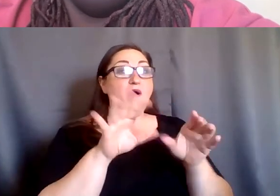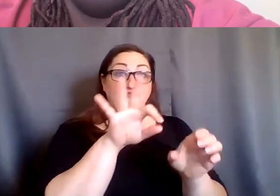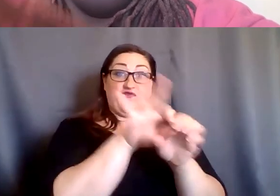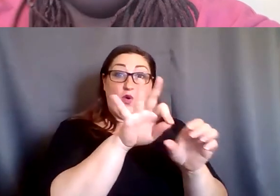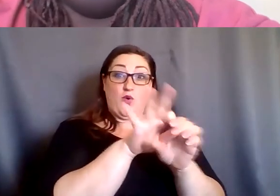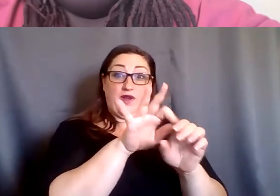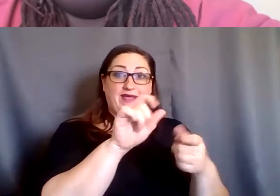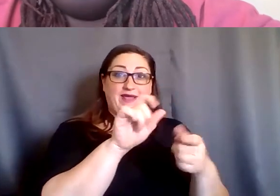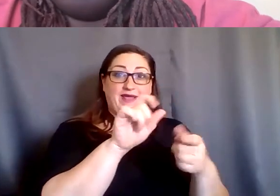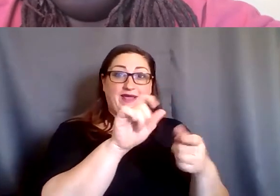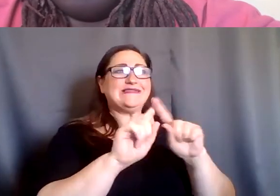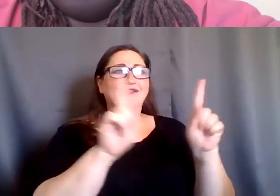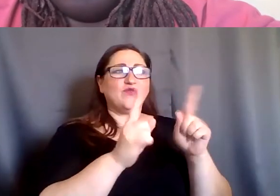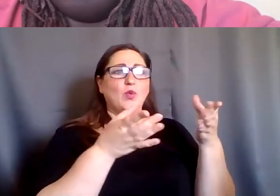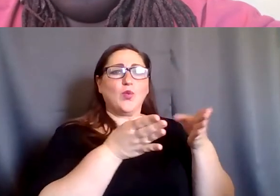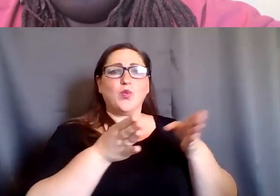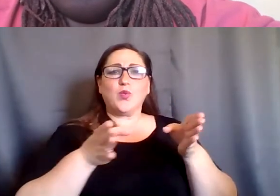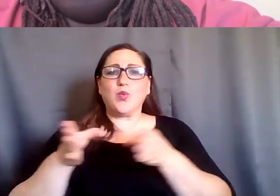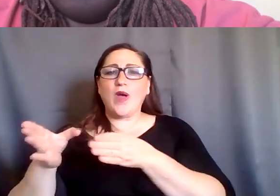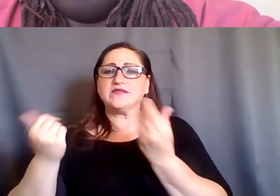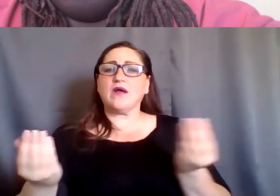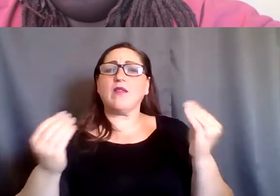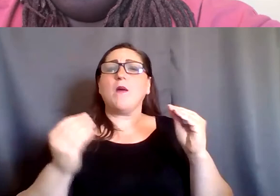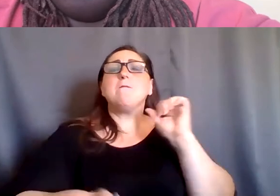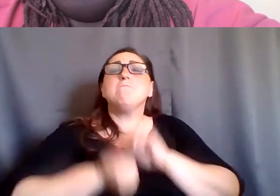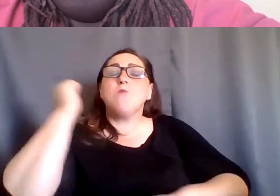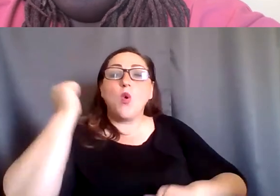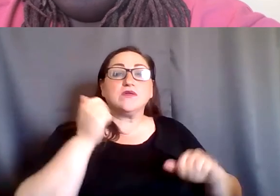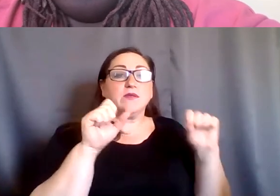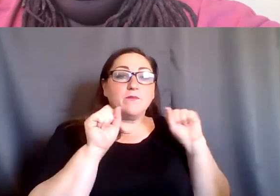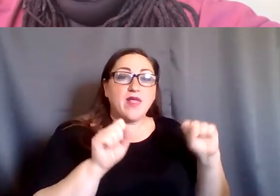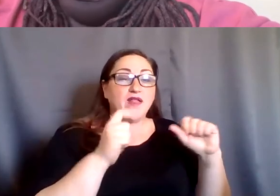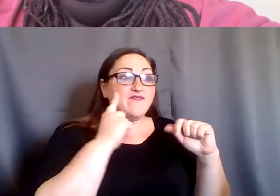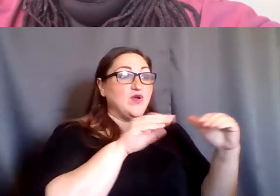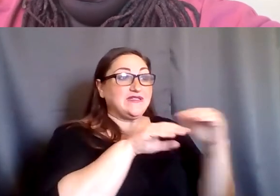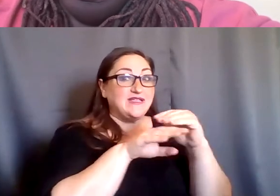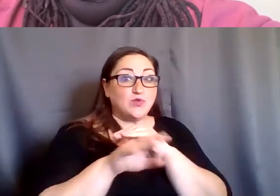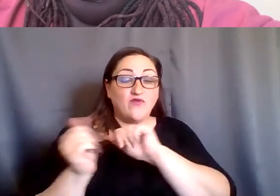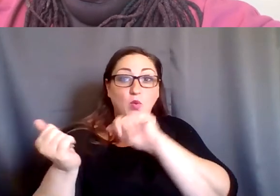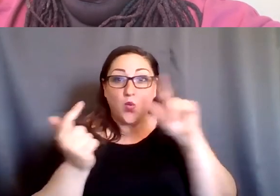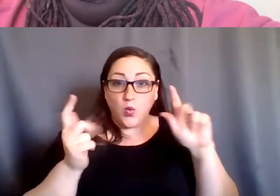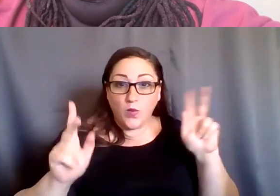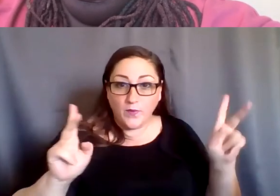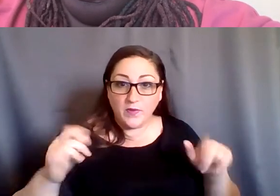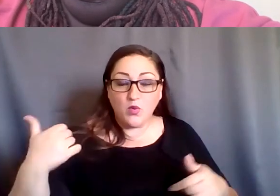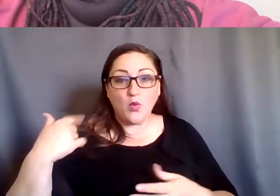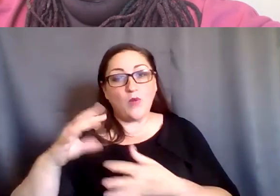US citizens to vote? I know that each of you shared a little bit already about mail-in voting. And so, maybe, what I really want to know is,